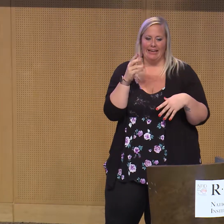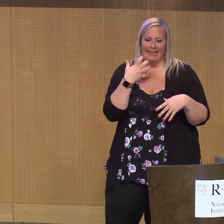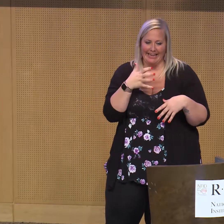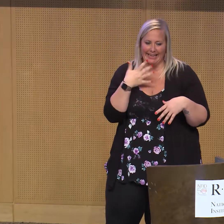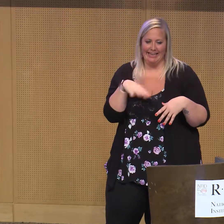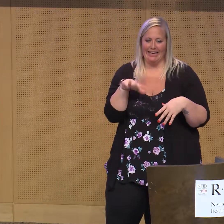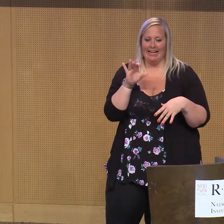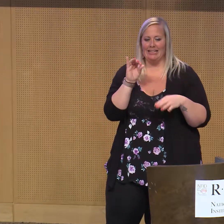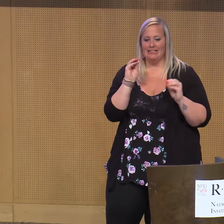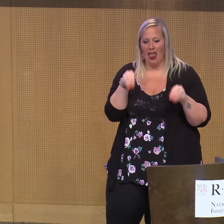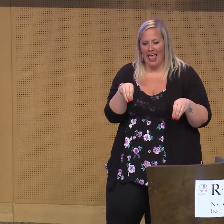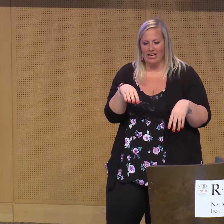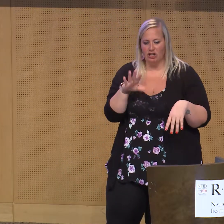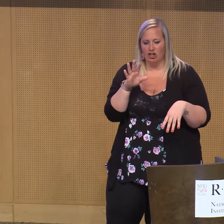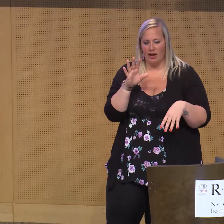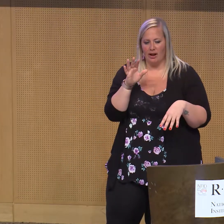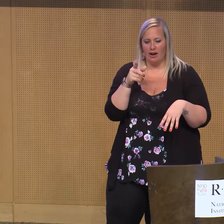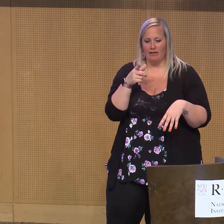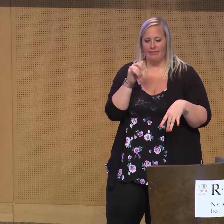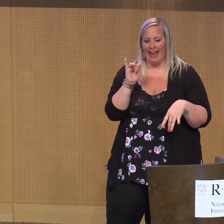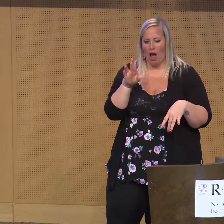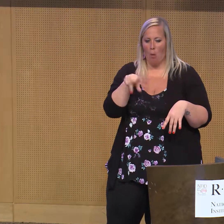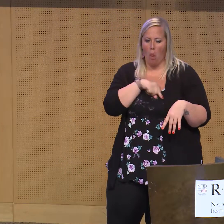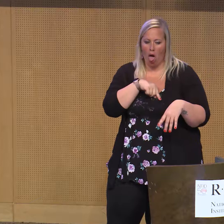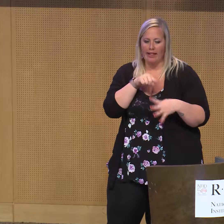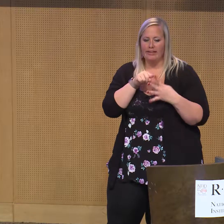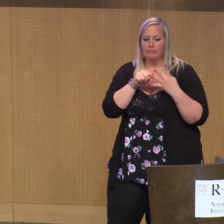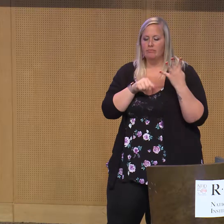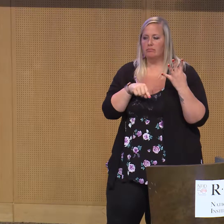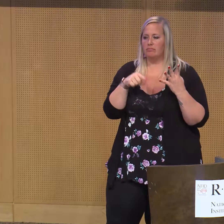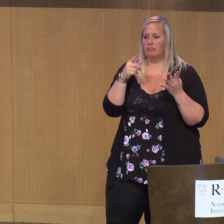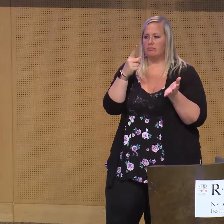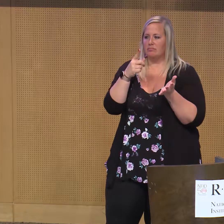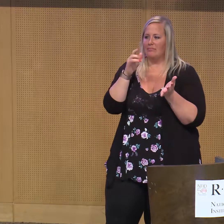cooling, heating, insulation, air quality.